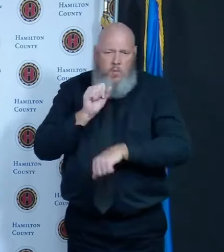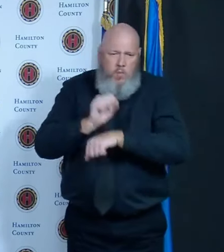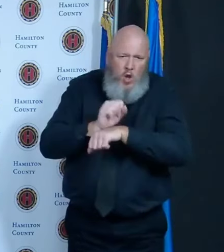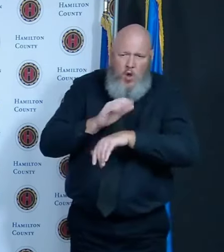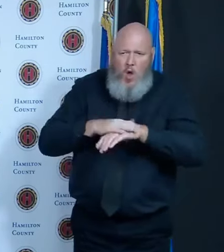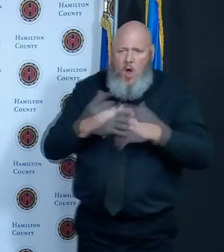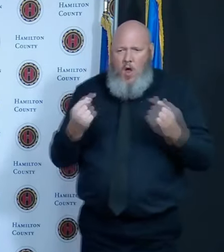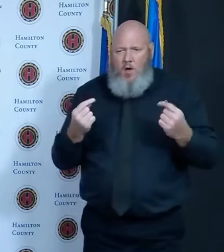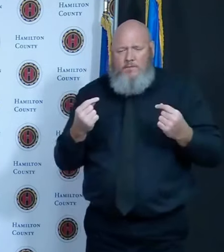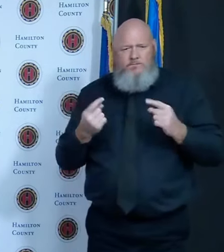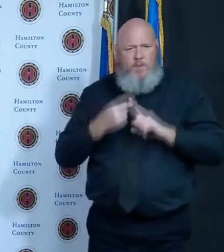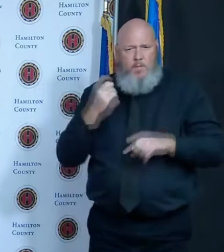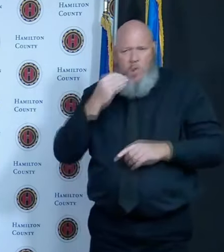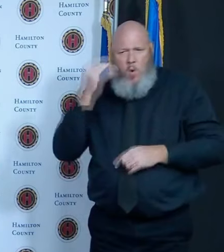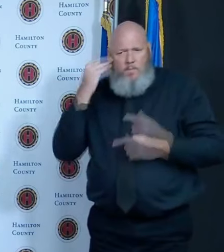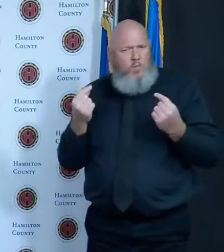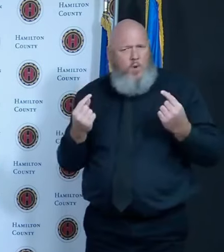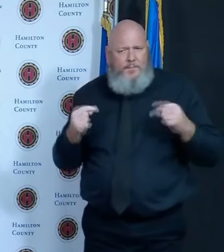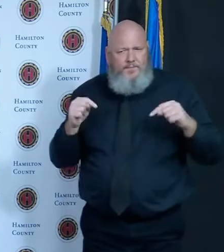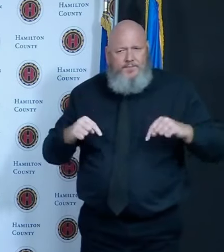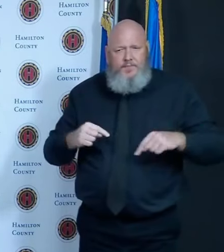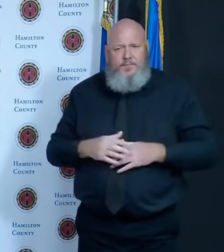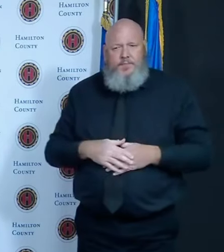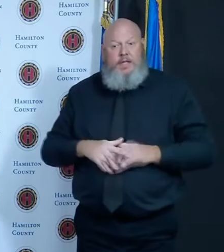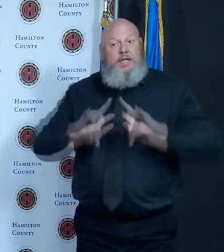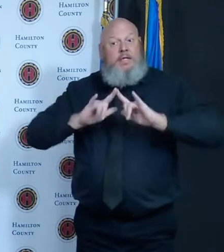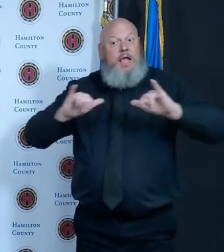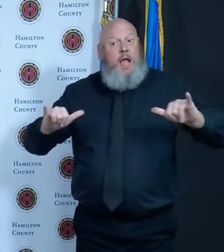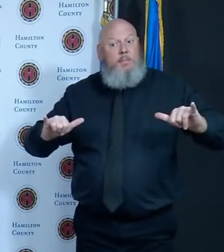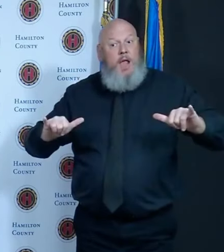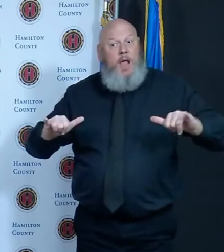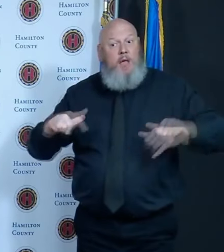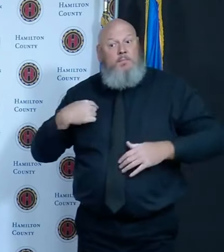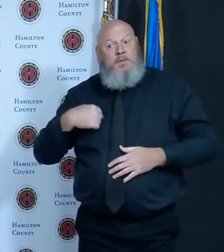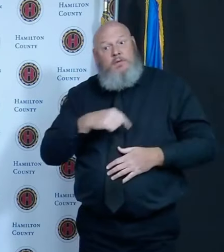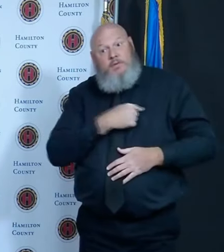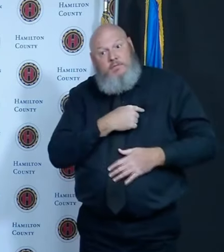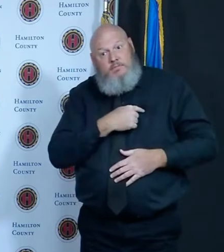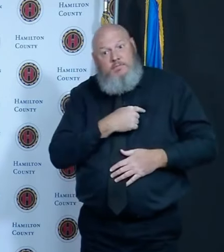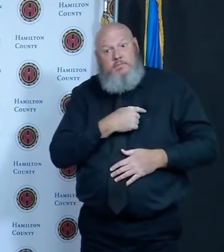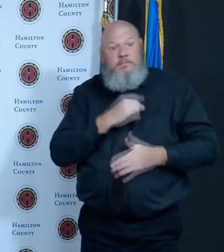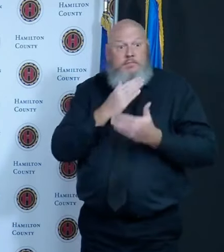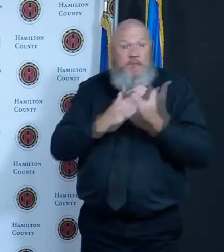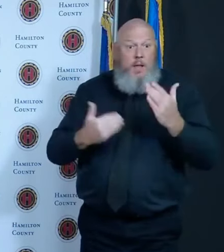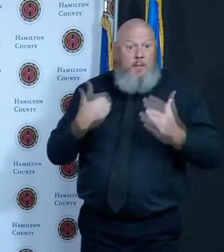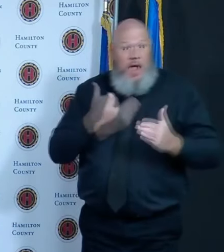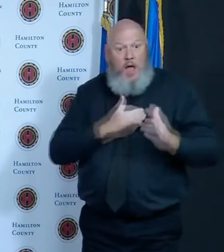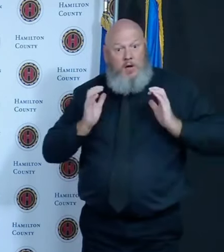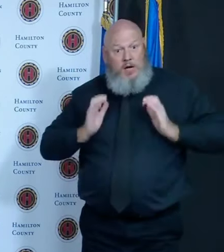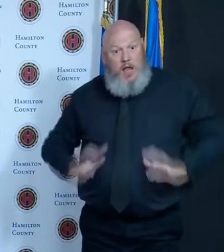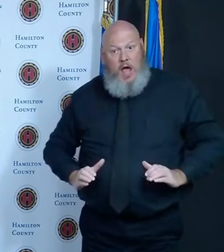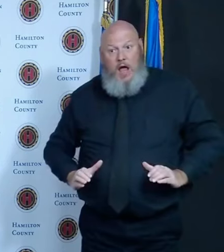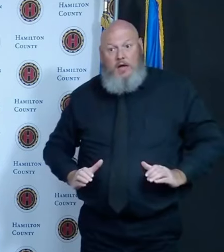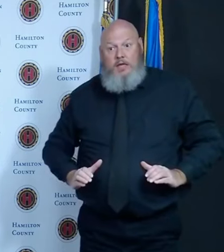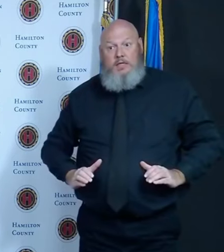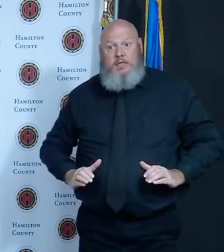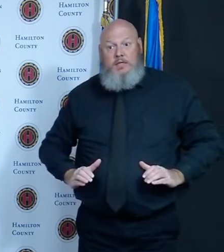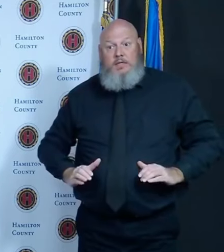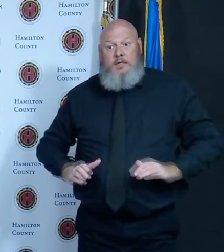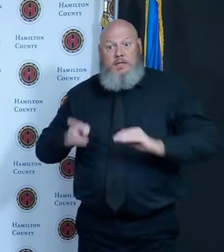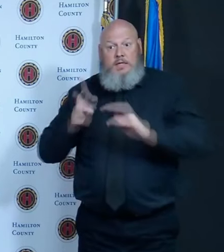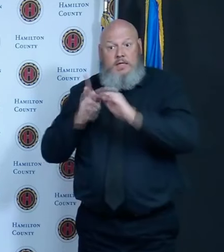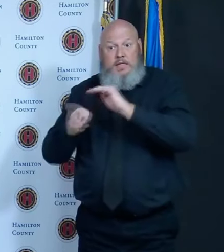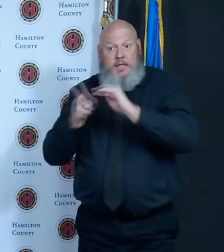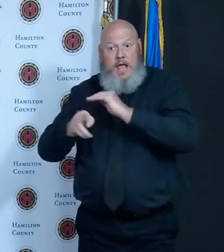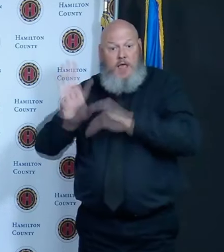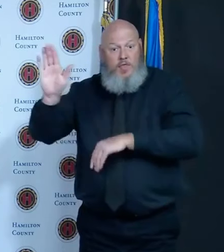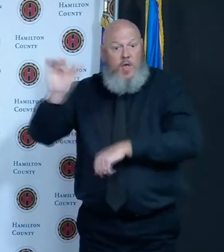some of our most significant clients have shuttered or cut back on their work because they are